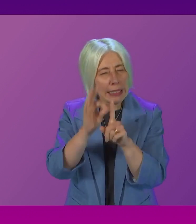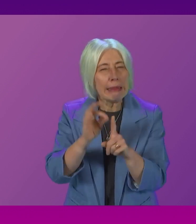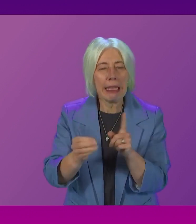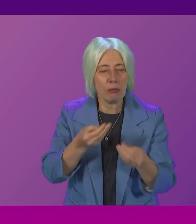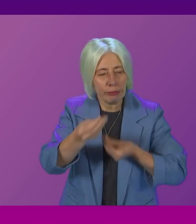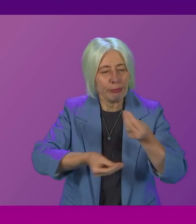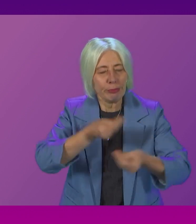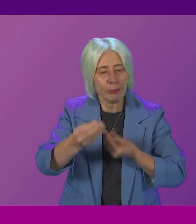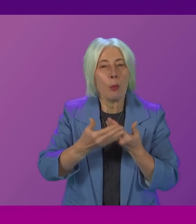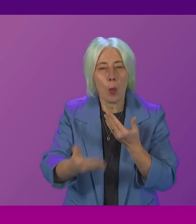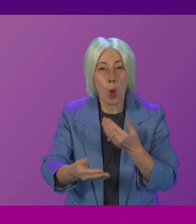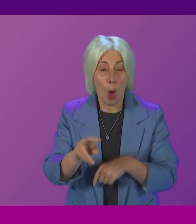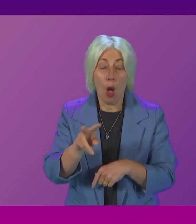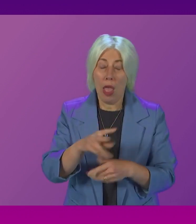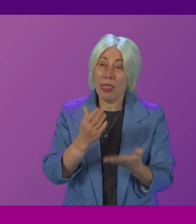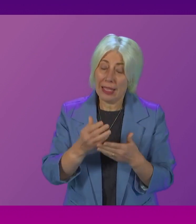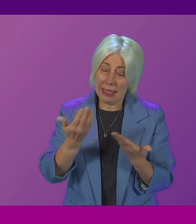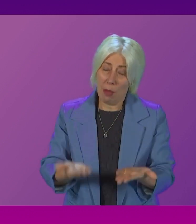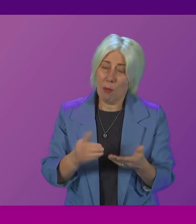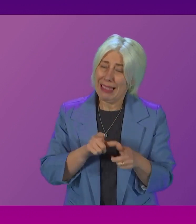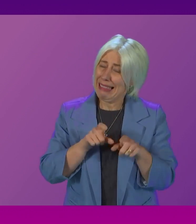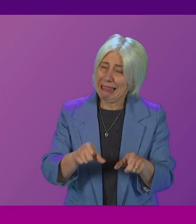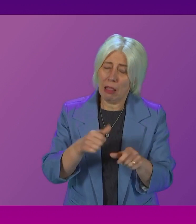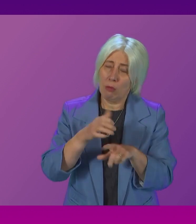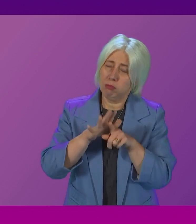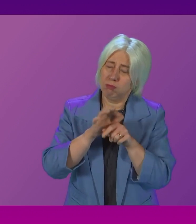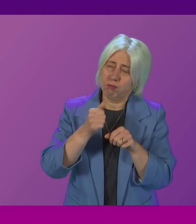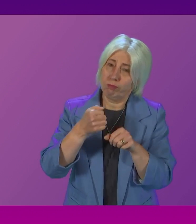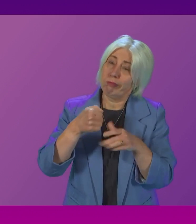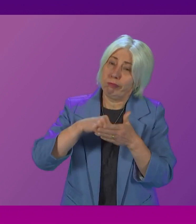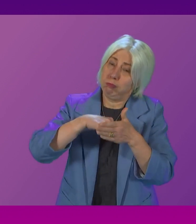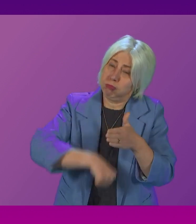These are the toughest of times for our health service. As we go into this festive period, not